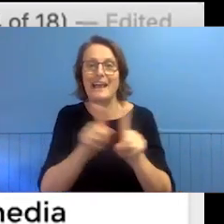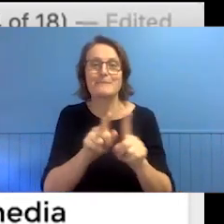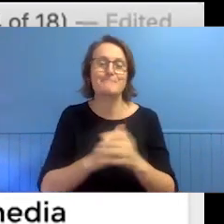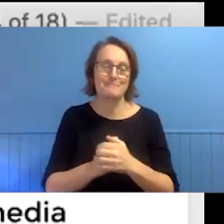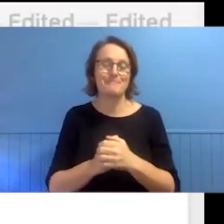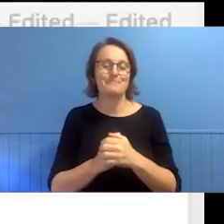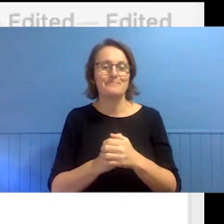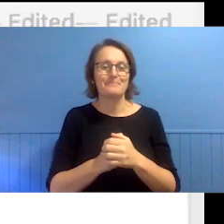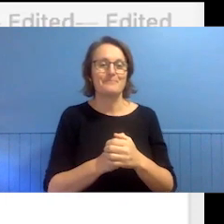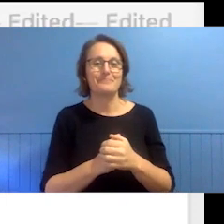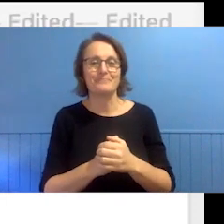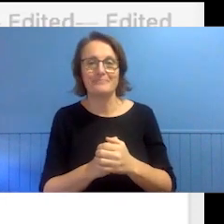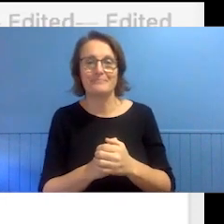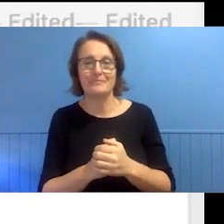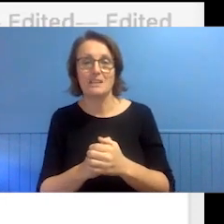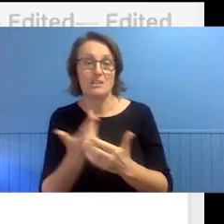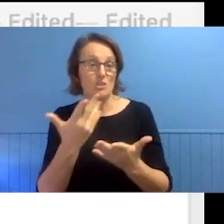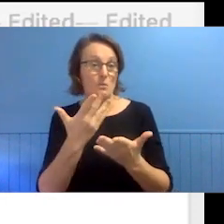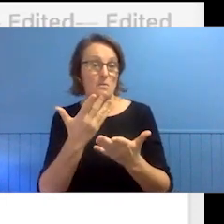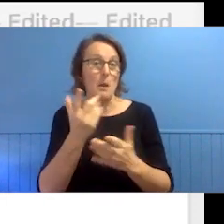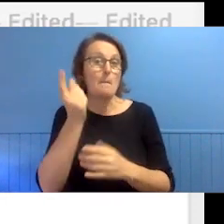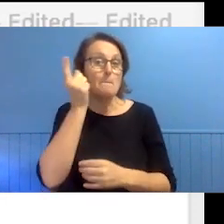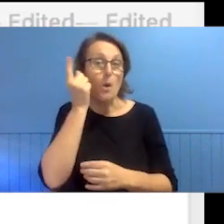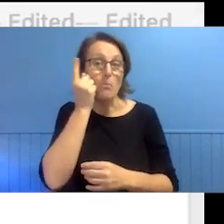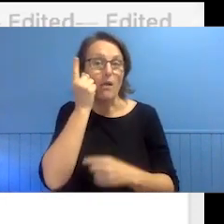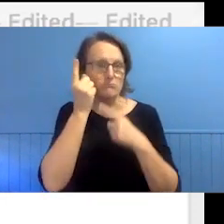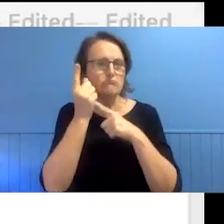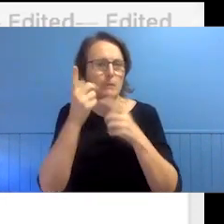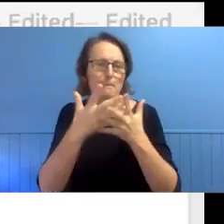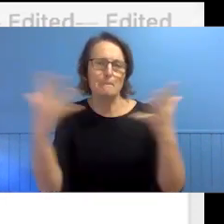biggest changes, the fact that now today more and more of our time